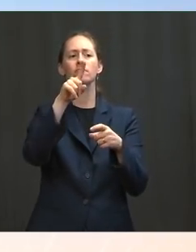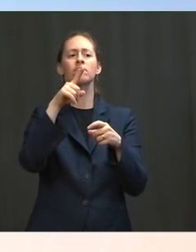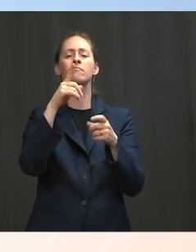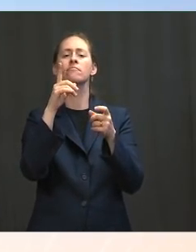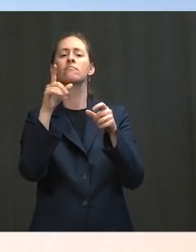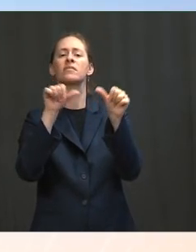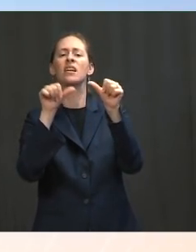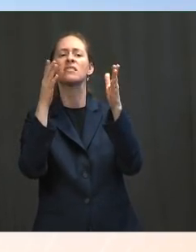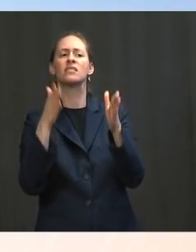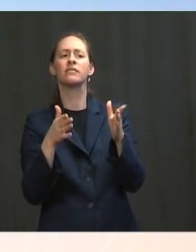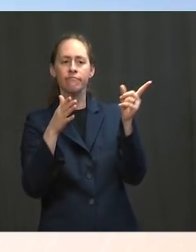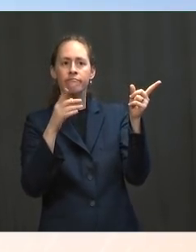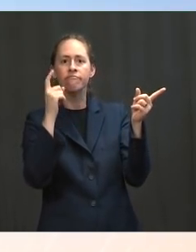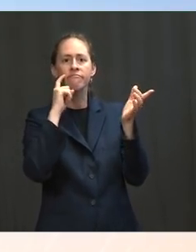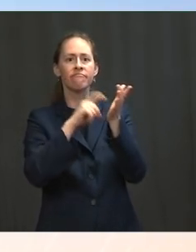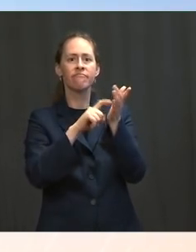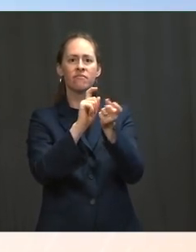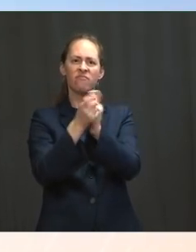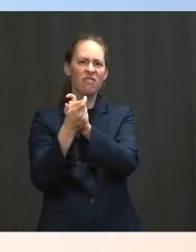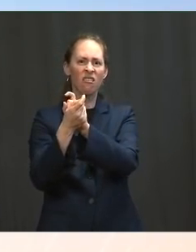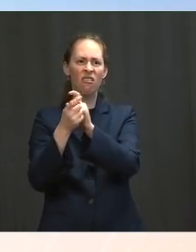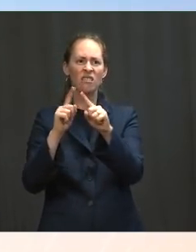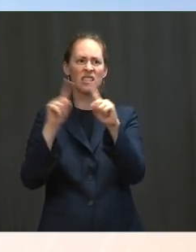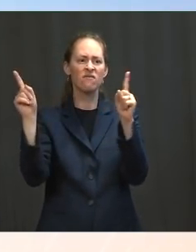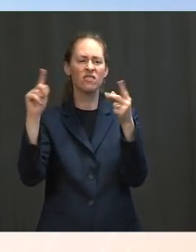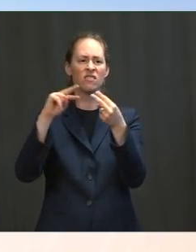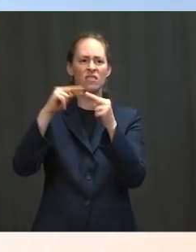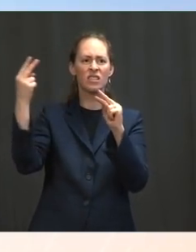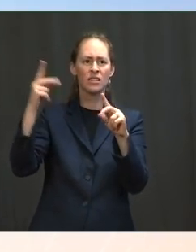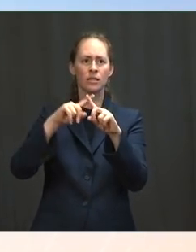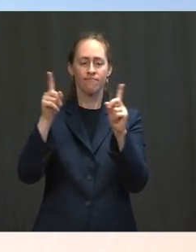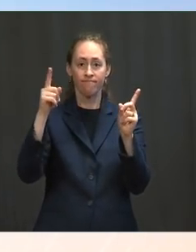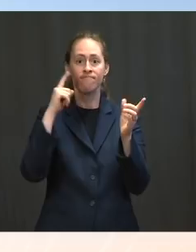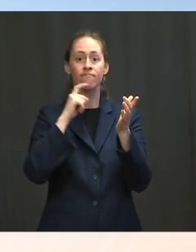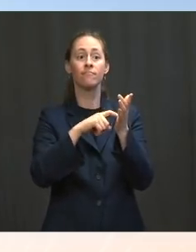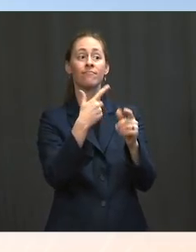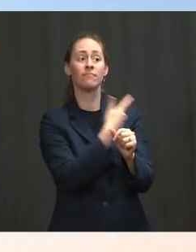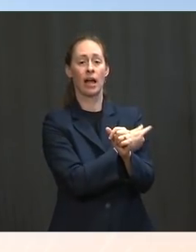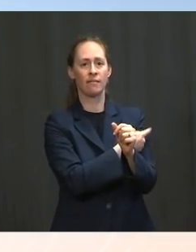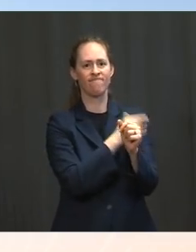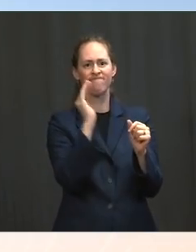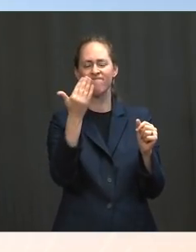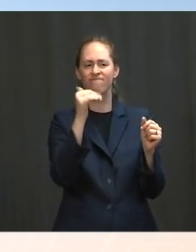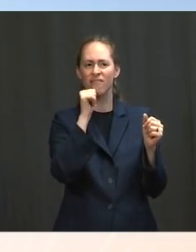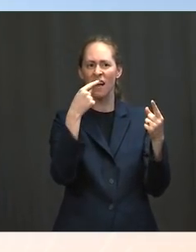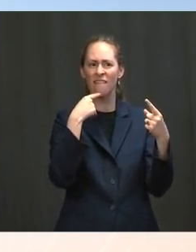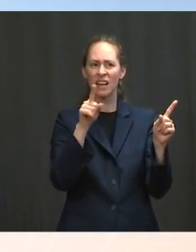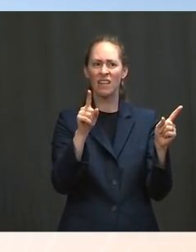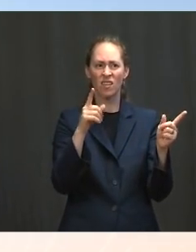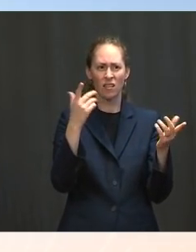could indicate less efficacy for the vaccine. So what do we know about Lambda? Is it spreading in the U.S.?